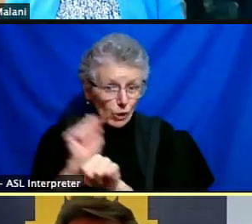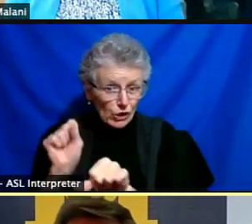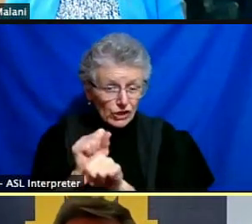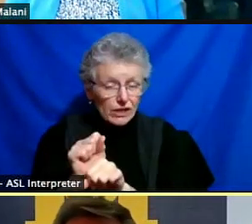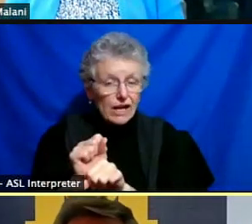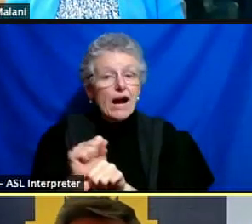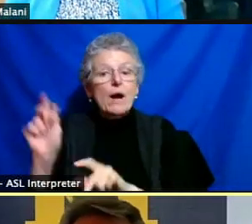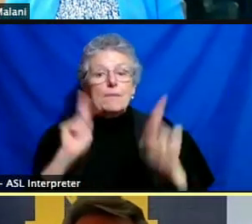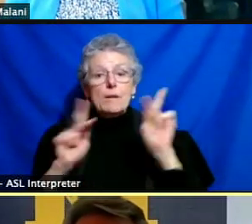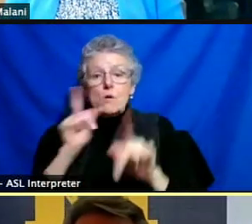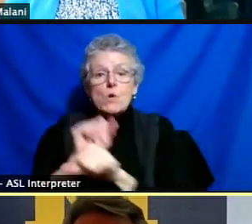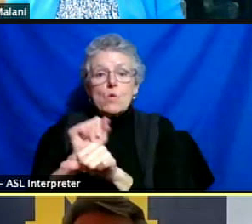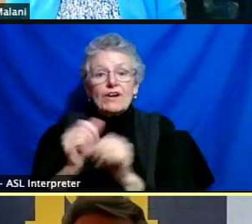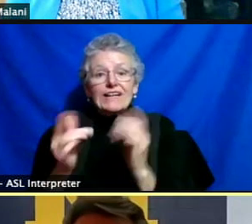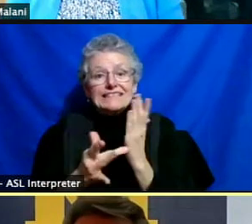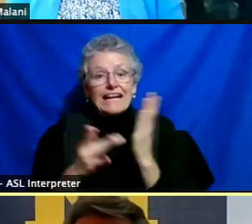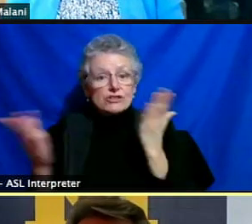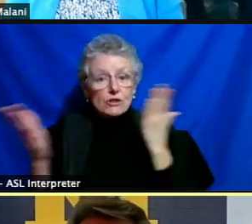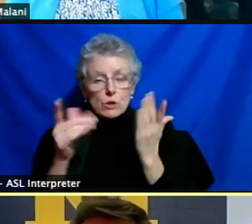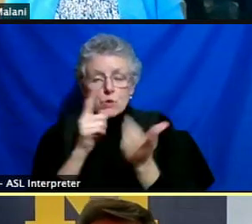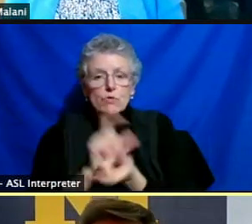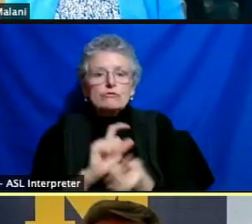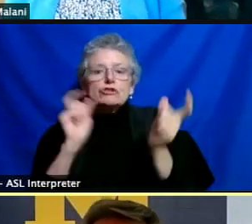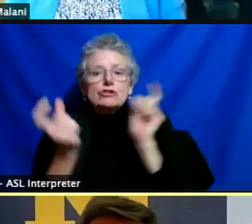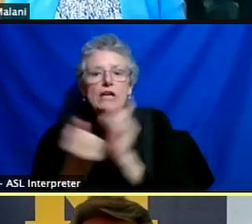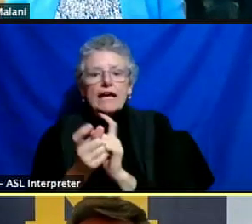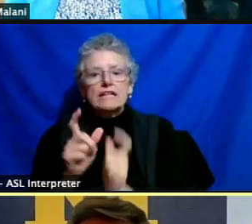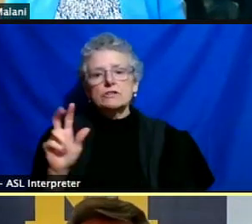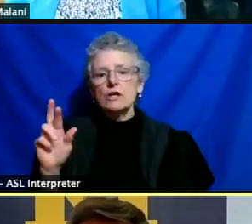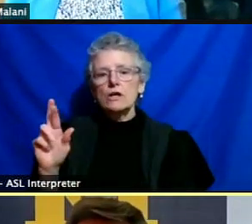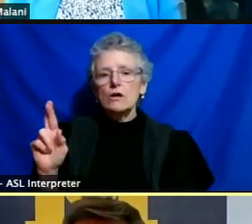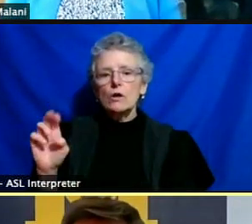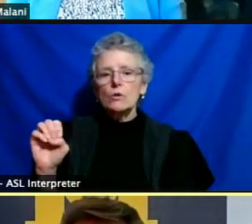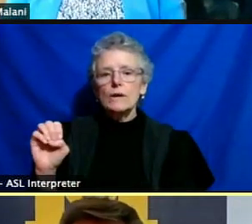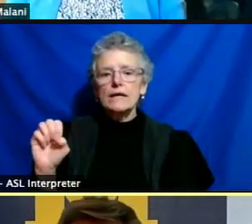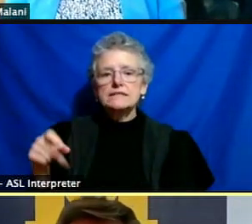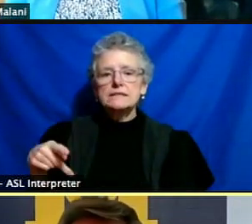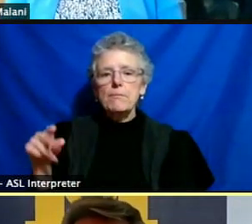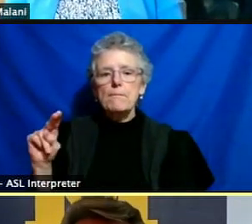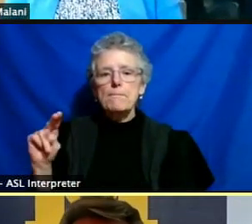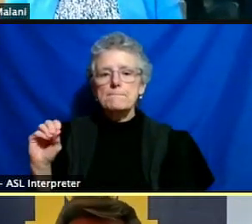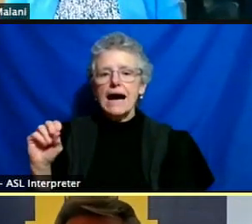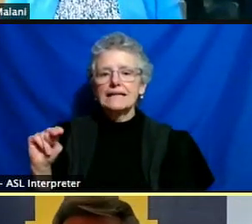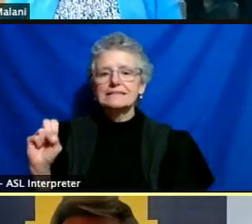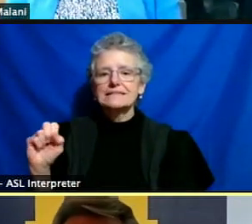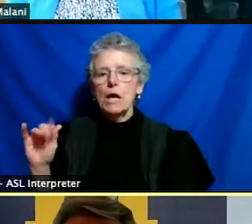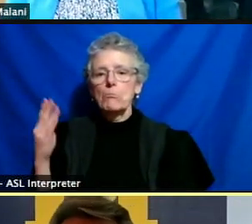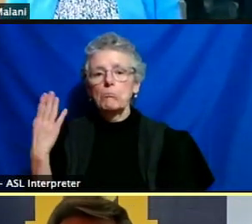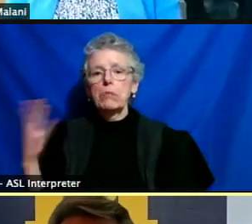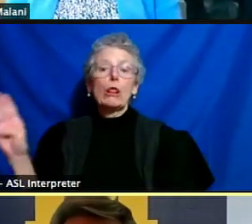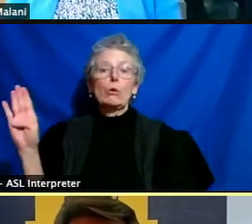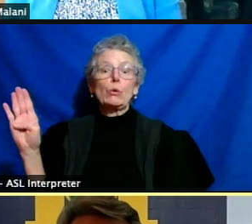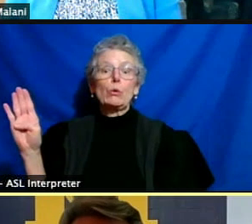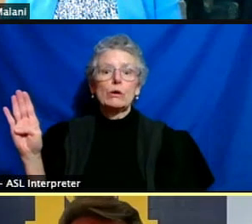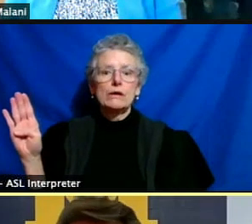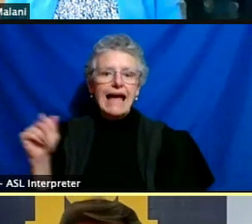who have changed the ResponsiBLUE application so that it knows, ResponsiBLUE knows who is enrolled